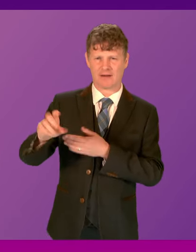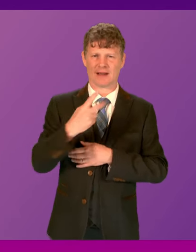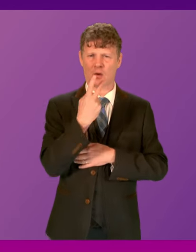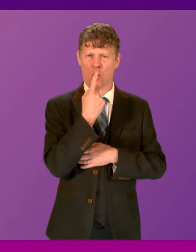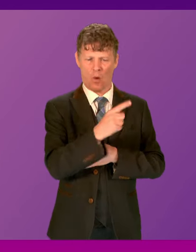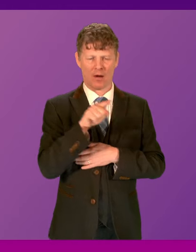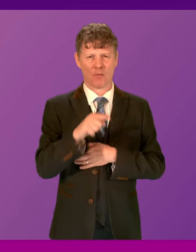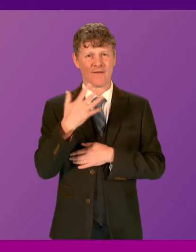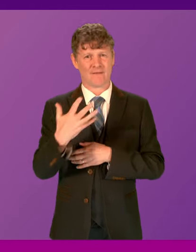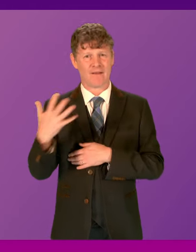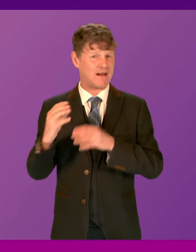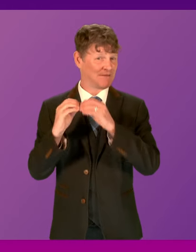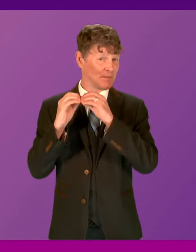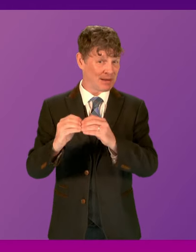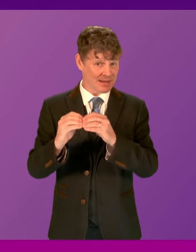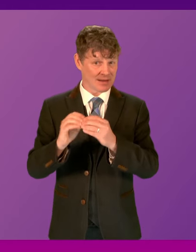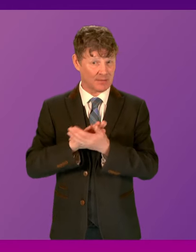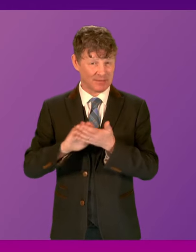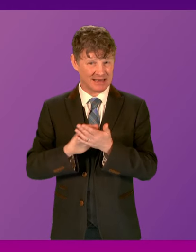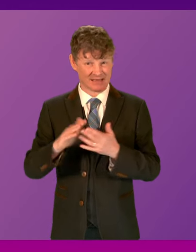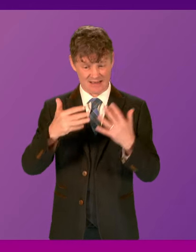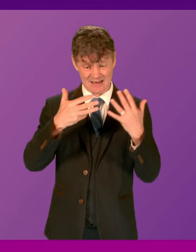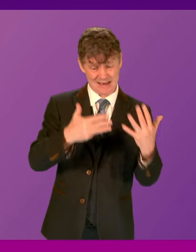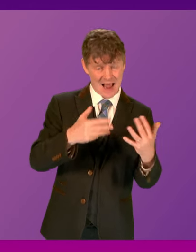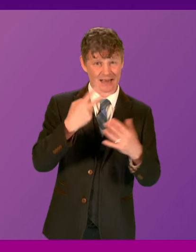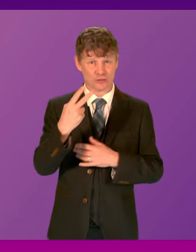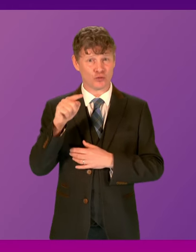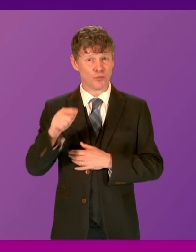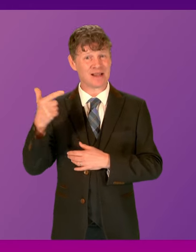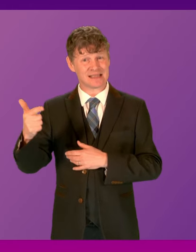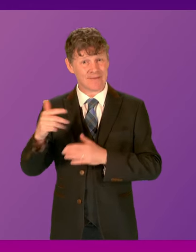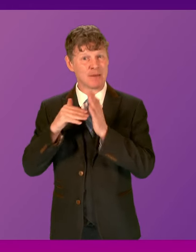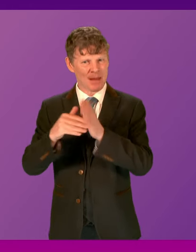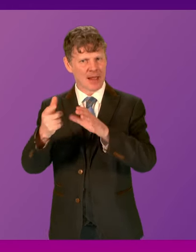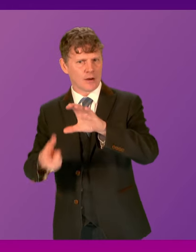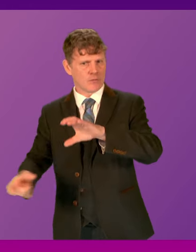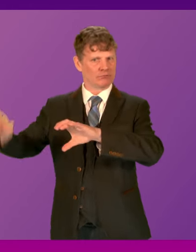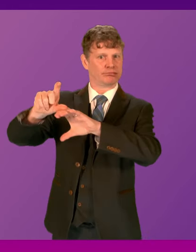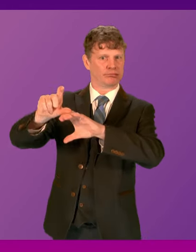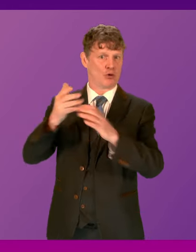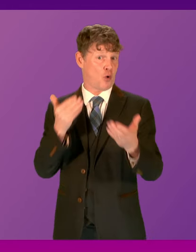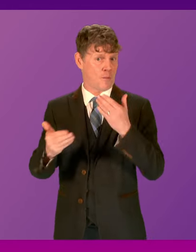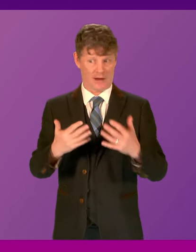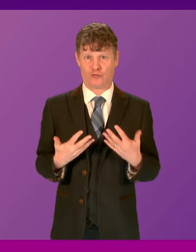which is an increase of £92.7 million when compared with the current financial year.